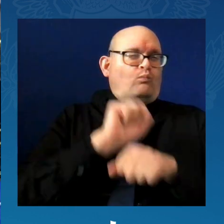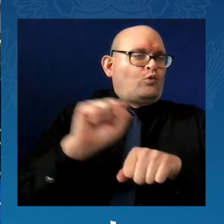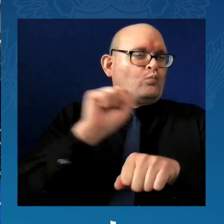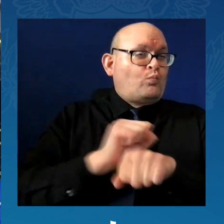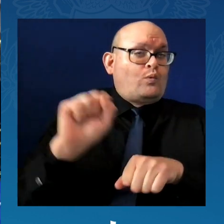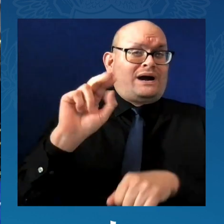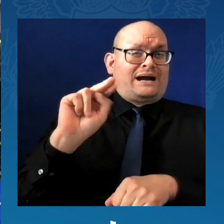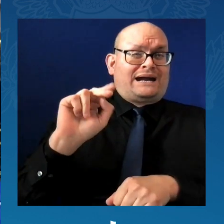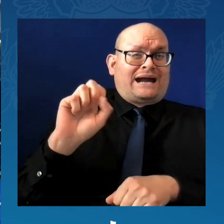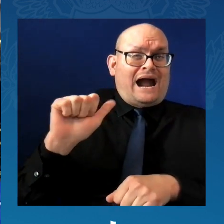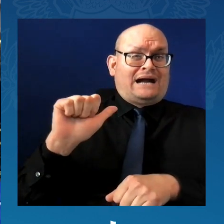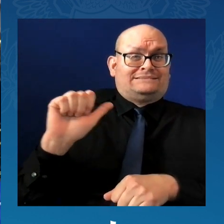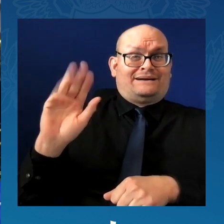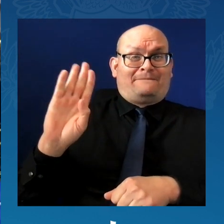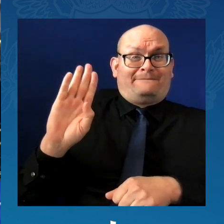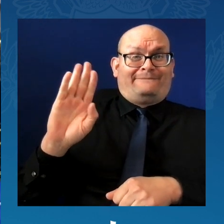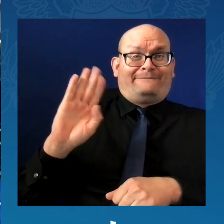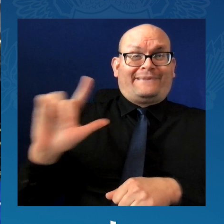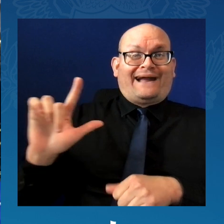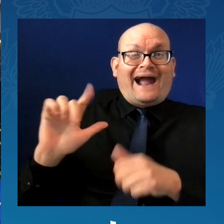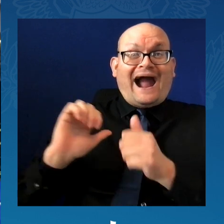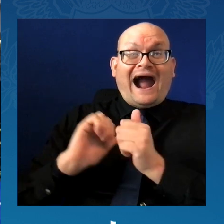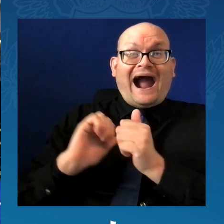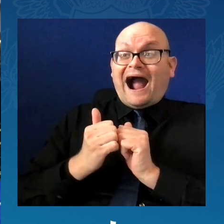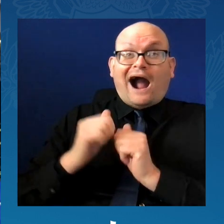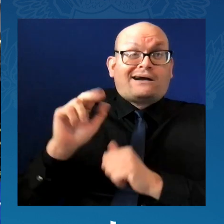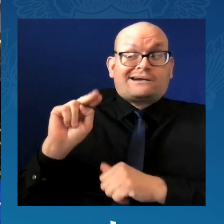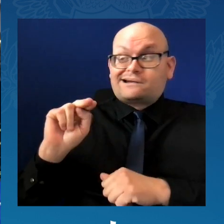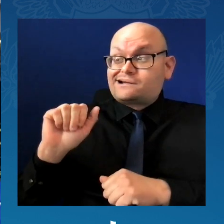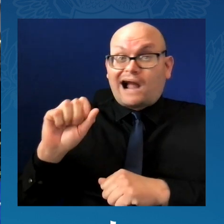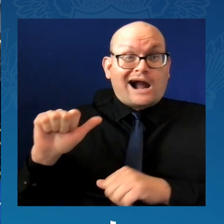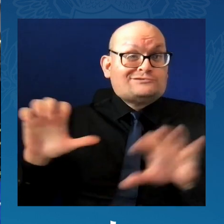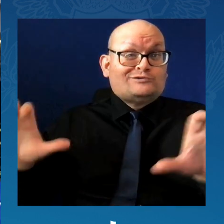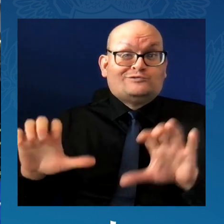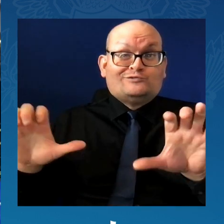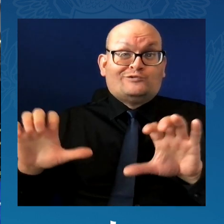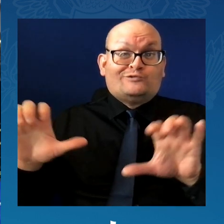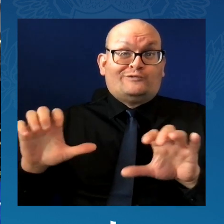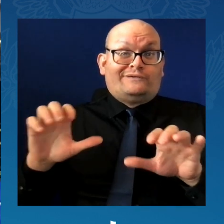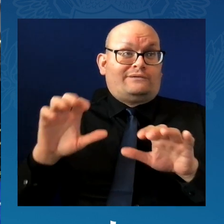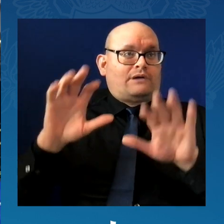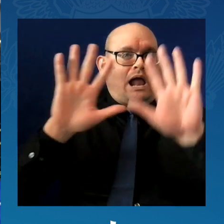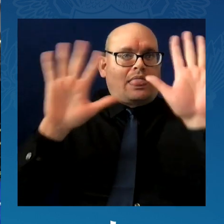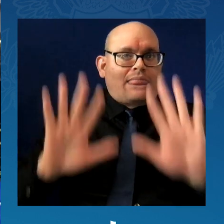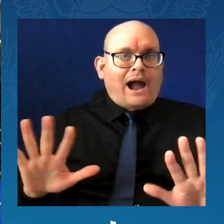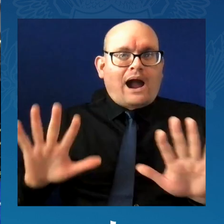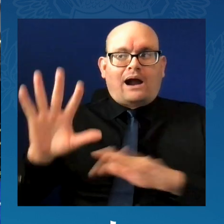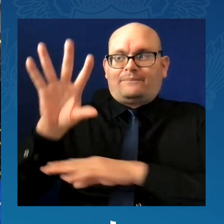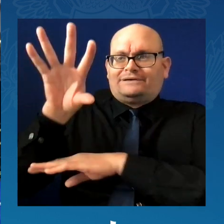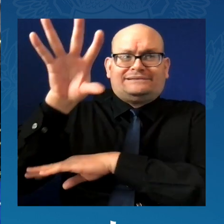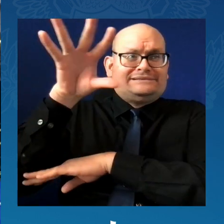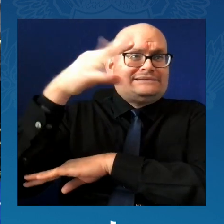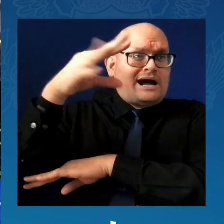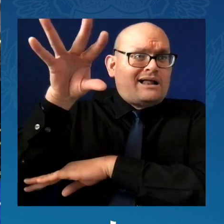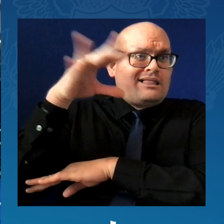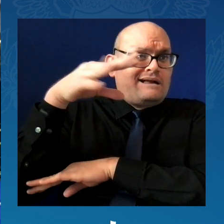how is NASA's made its climate resilience and climate satellite data work accessible for all users